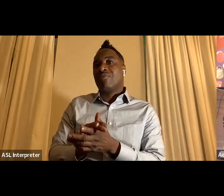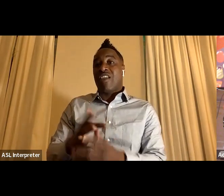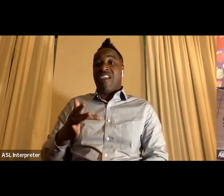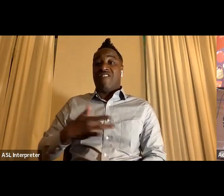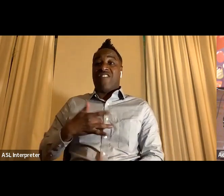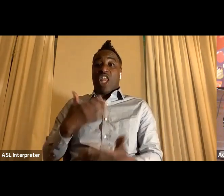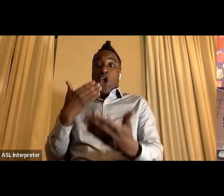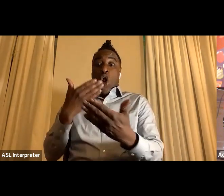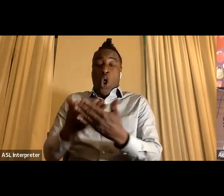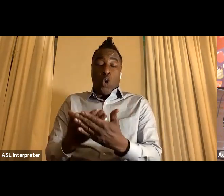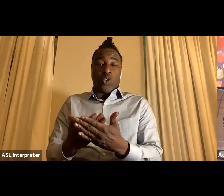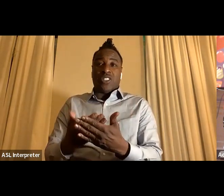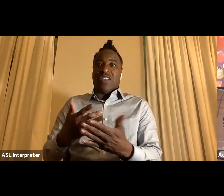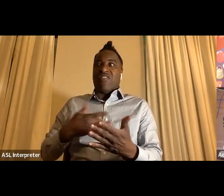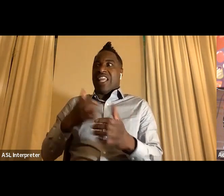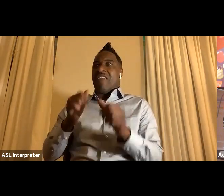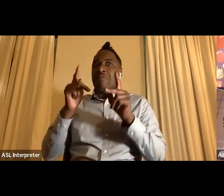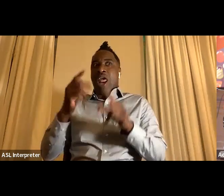knows everyone in a way, sometimes it get kind of